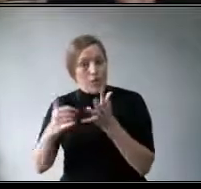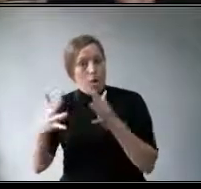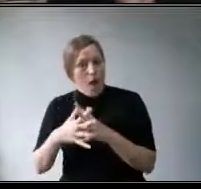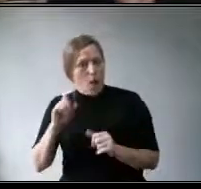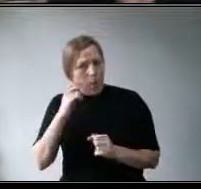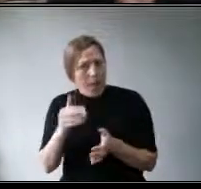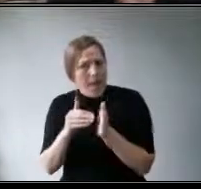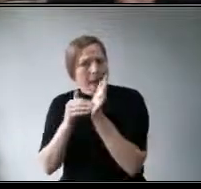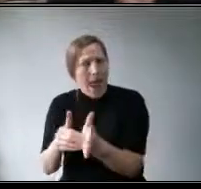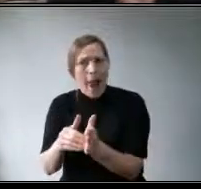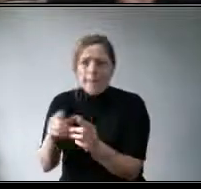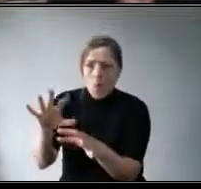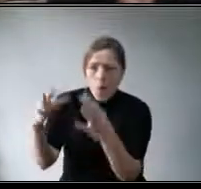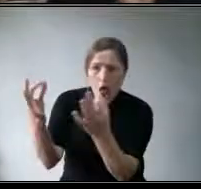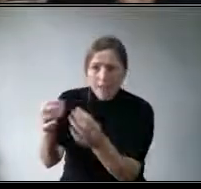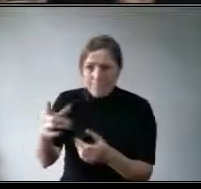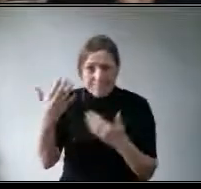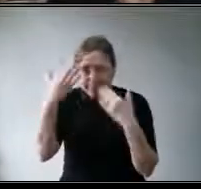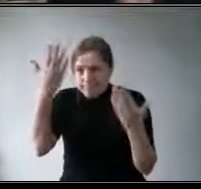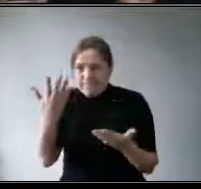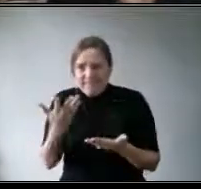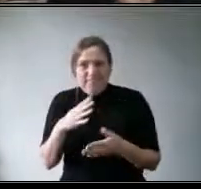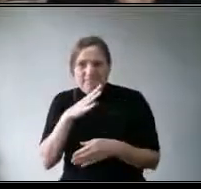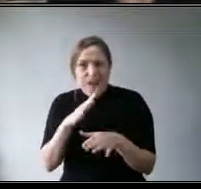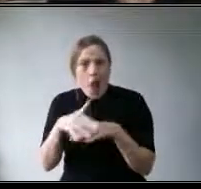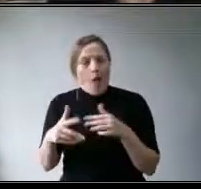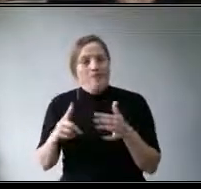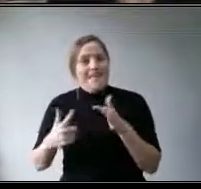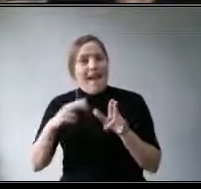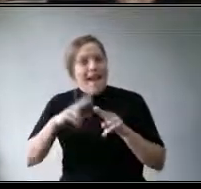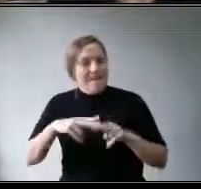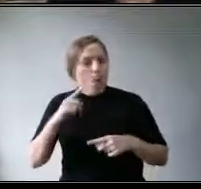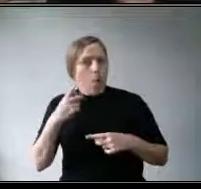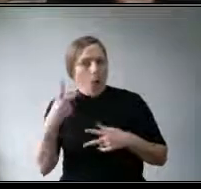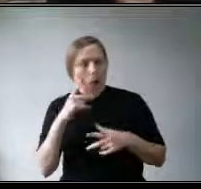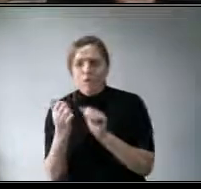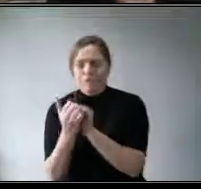absolutely that's something there um that is there to be used so it's great to bring that